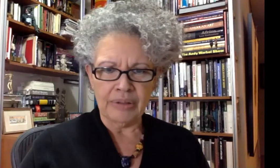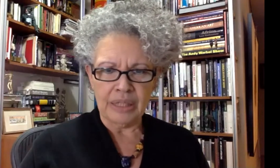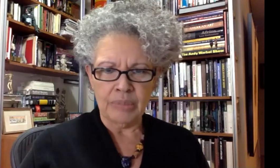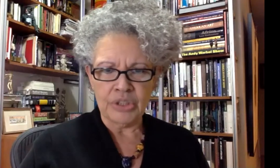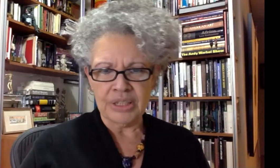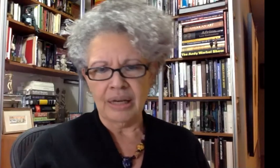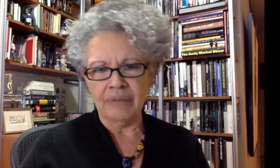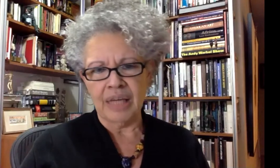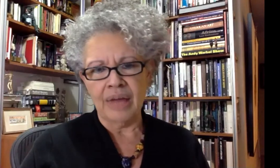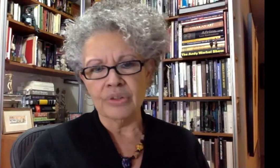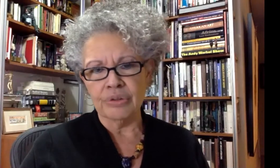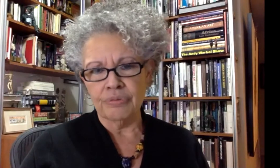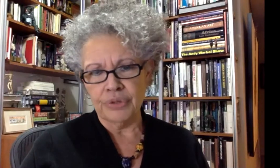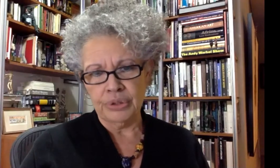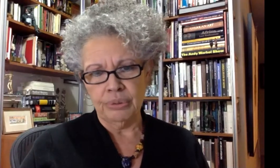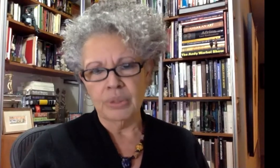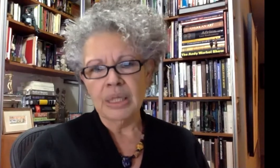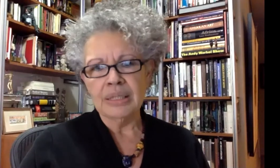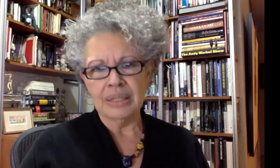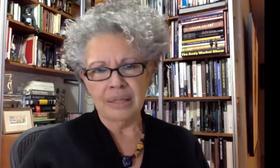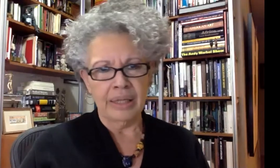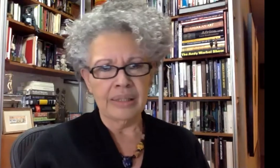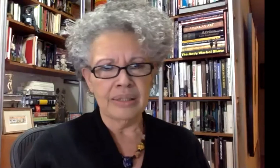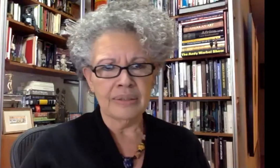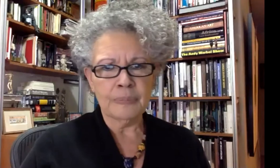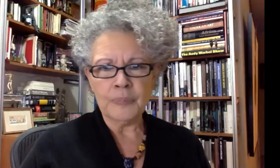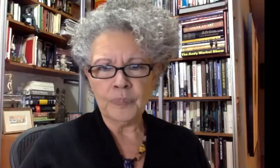the images that I've gathered for you tonight.